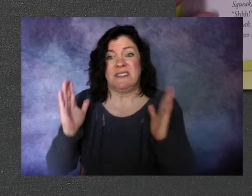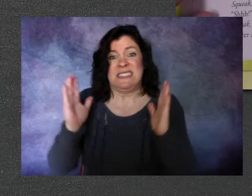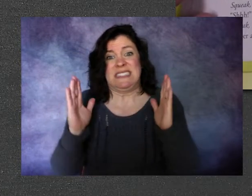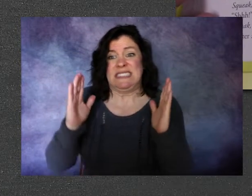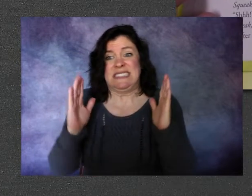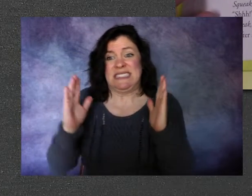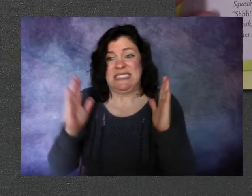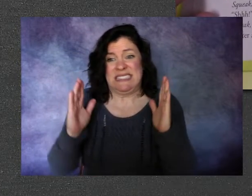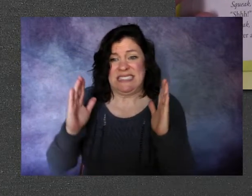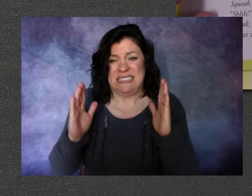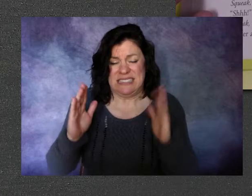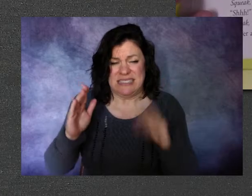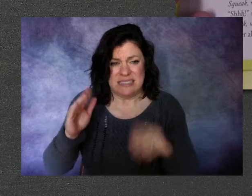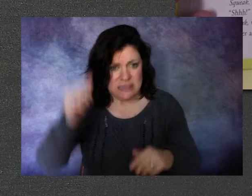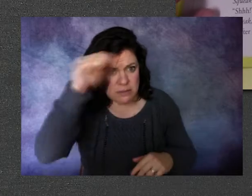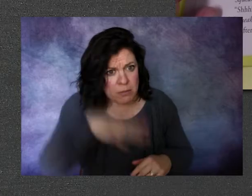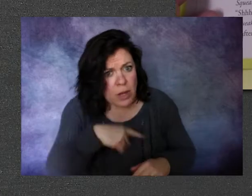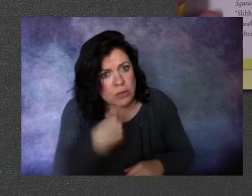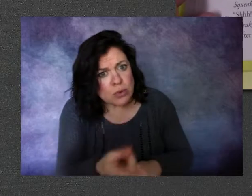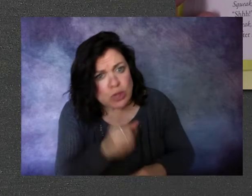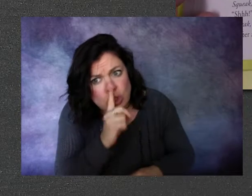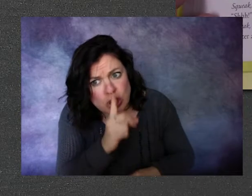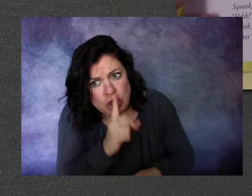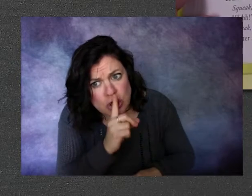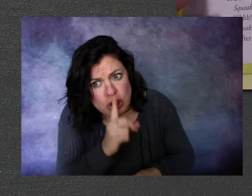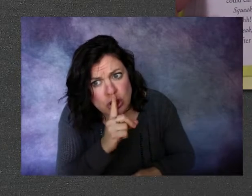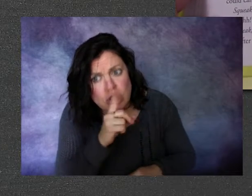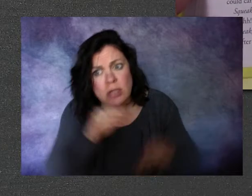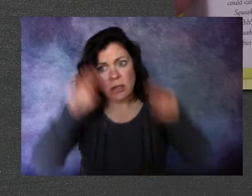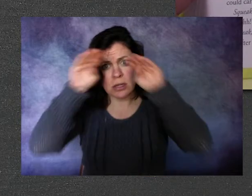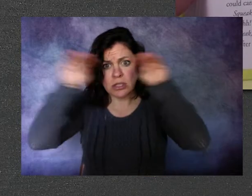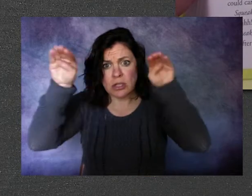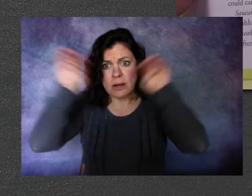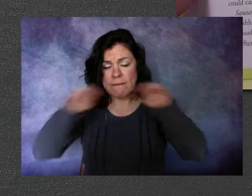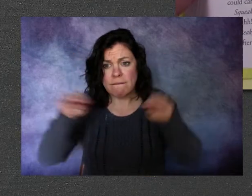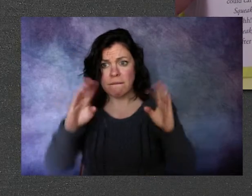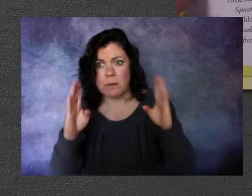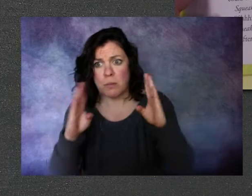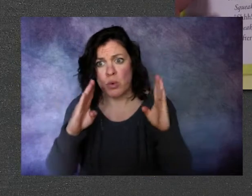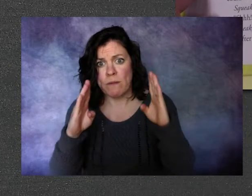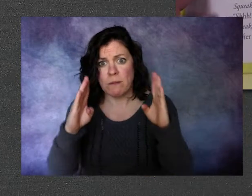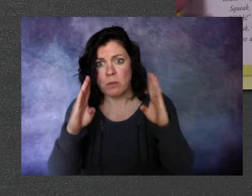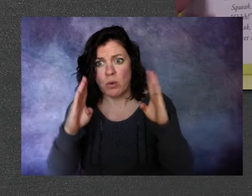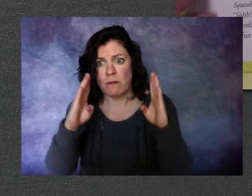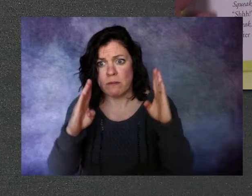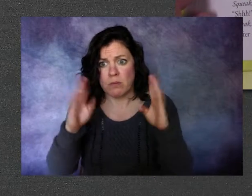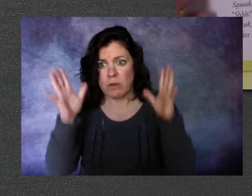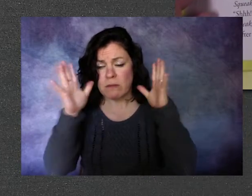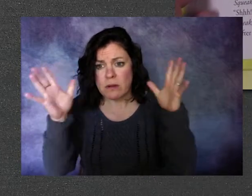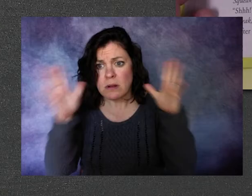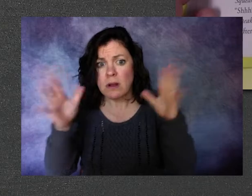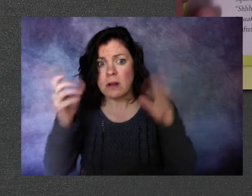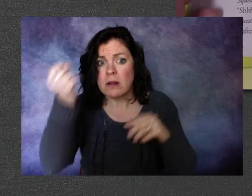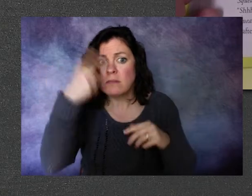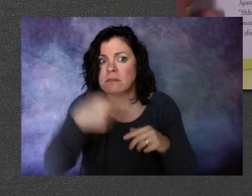"Shh," said a man. Squeak, went the shelf and it moved! Why it wasn't really a shelf after all.